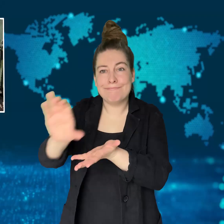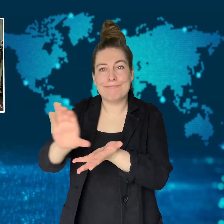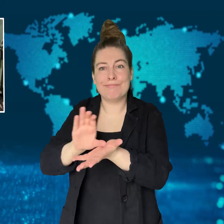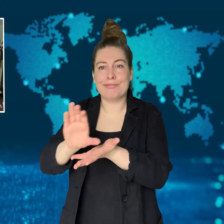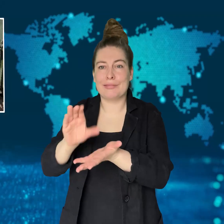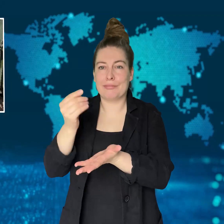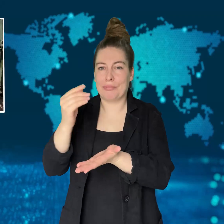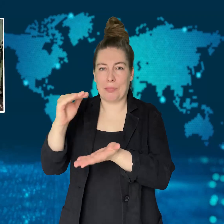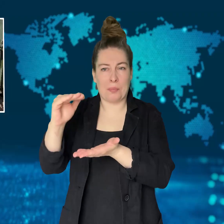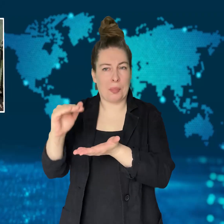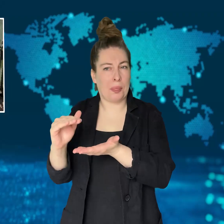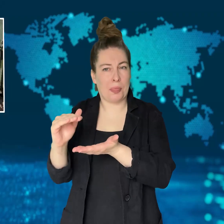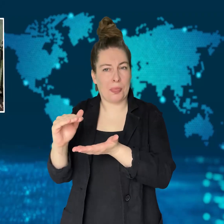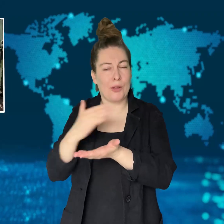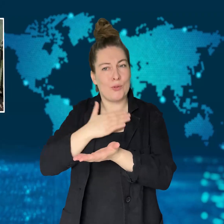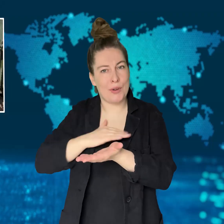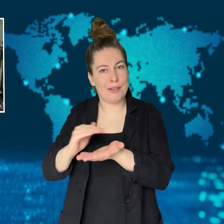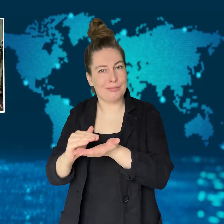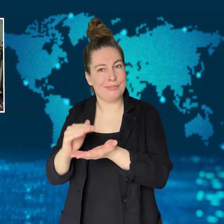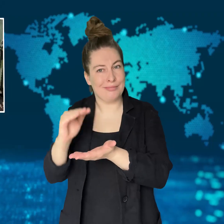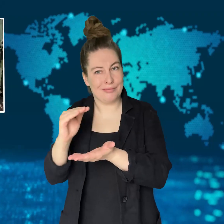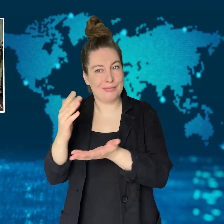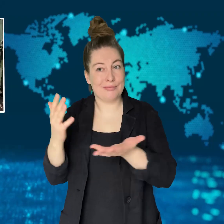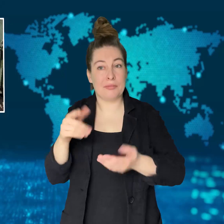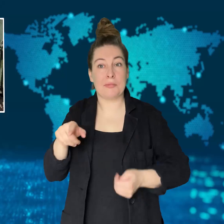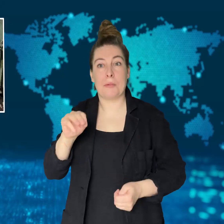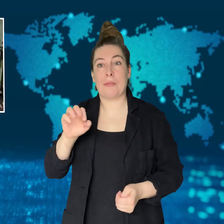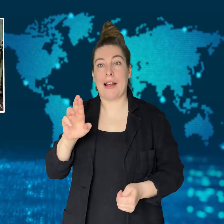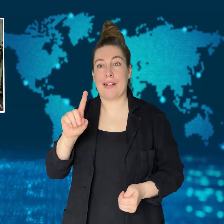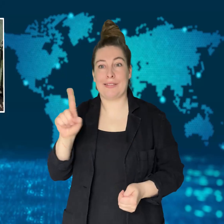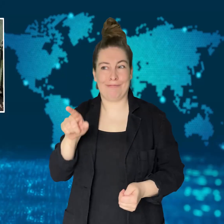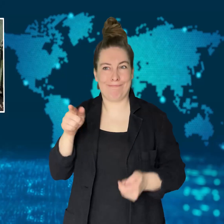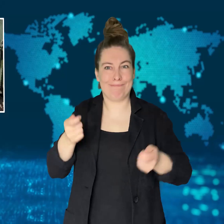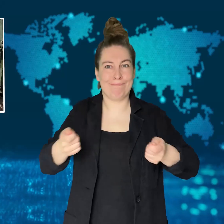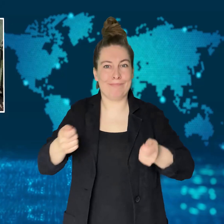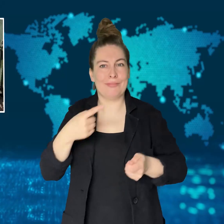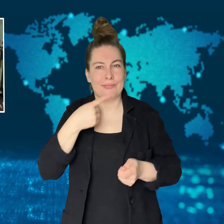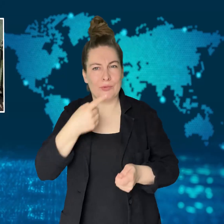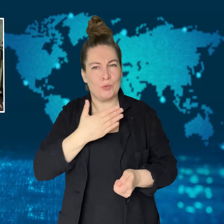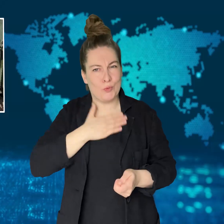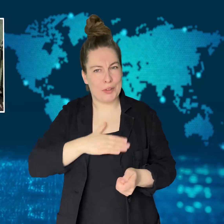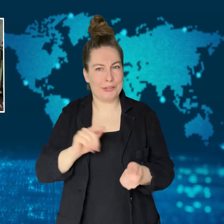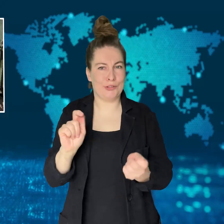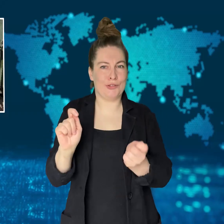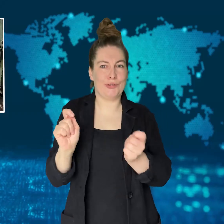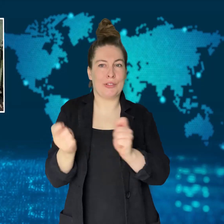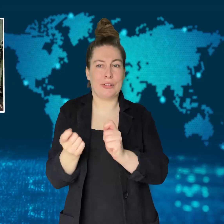For years the country's armed forces, called the Bundeswehr,